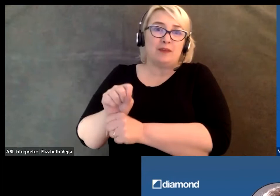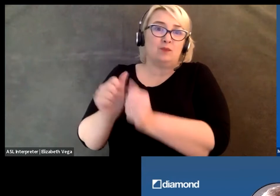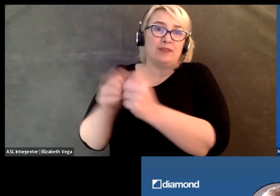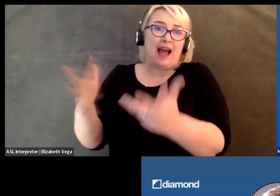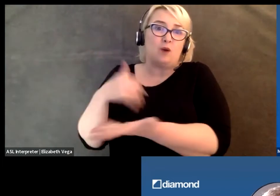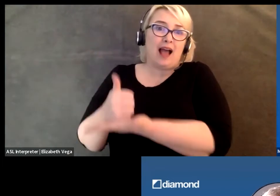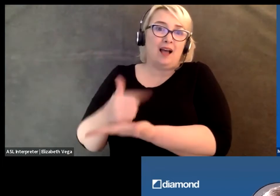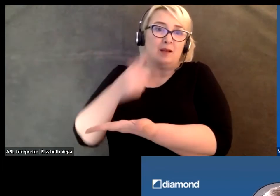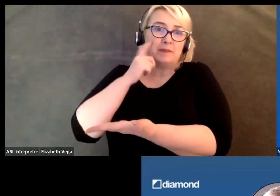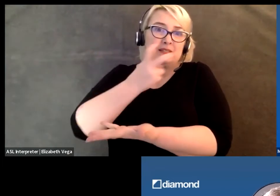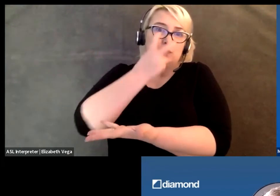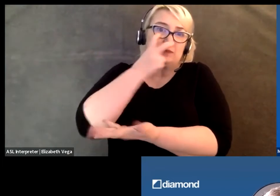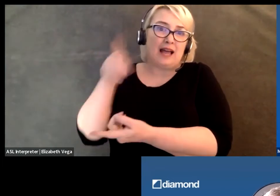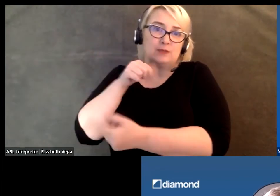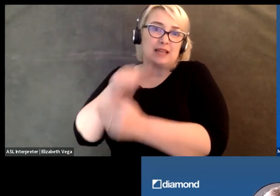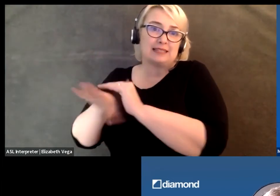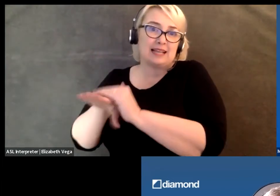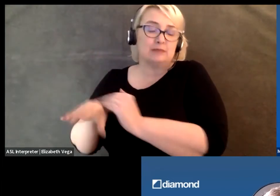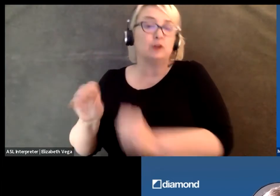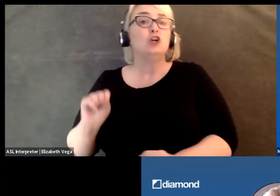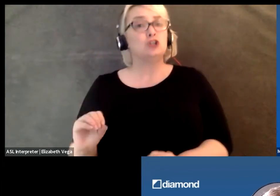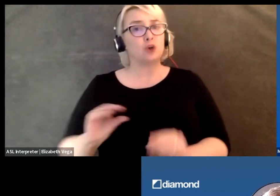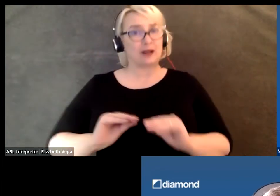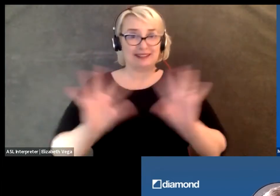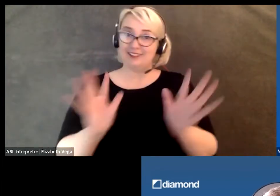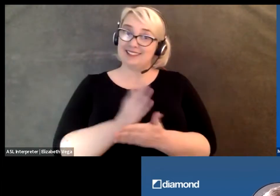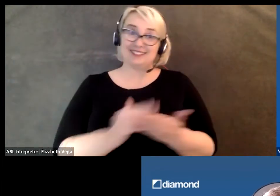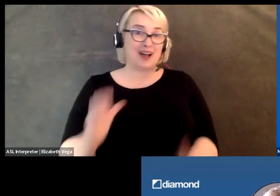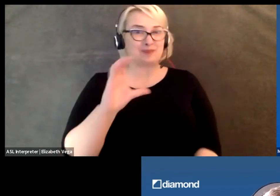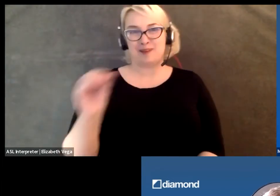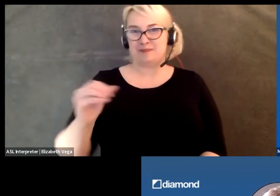So clearly, some companies haven't progressed as much as we'd like.